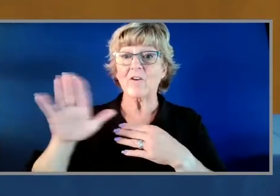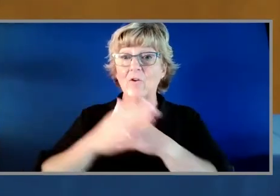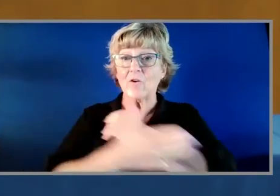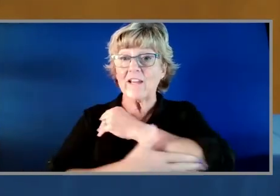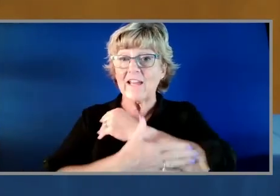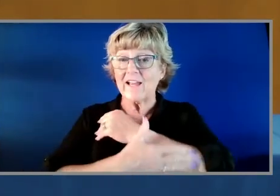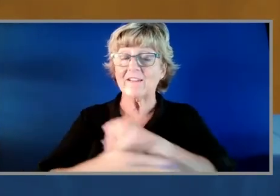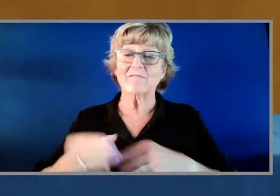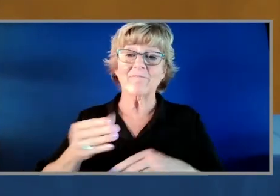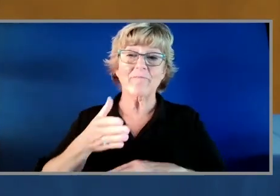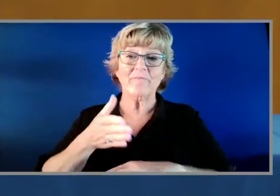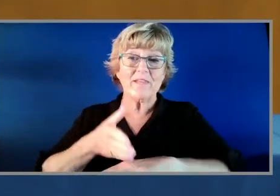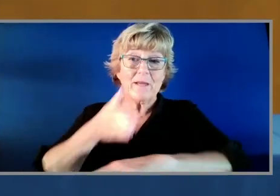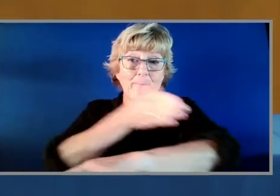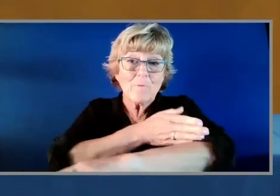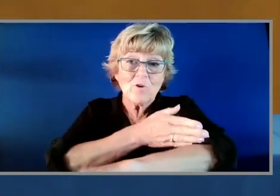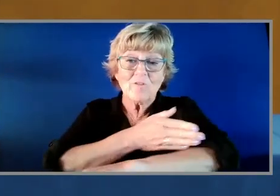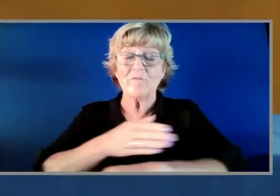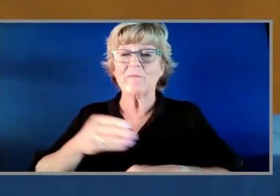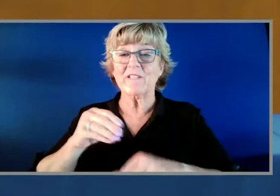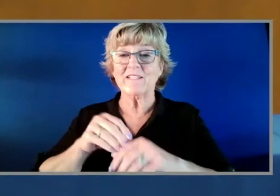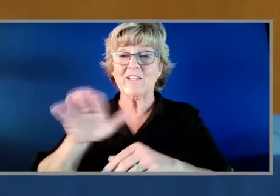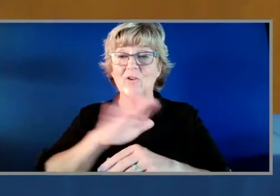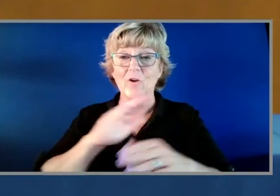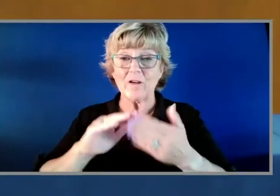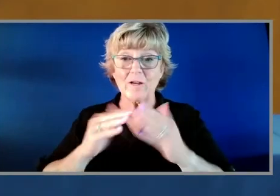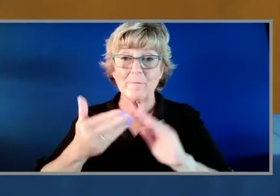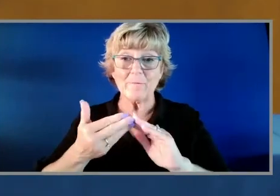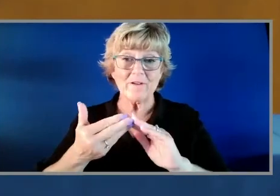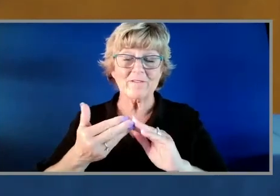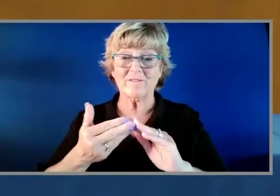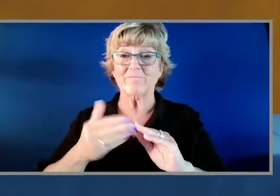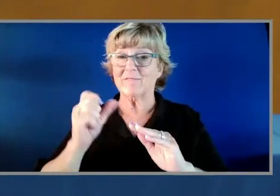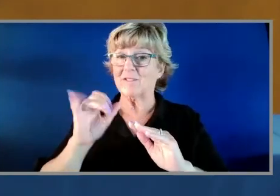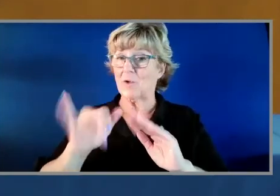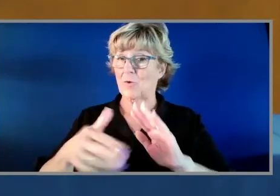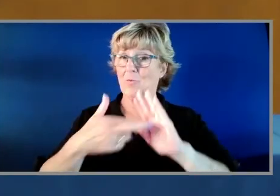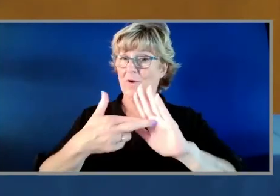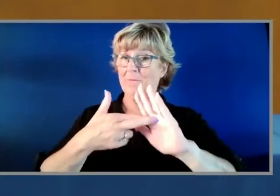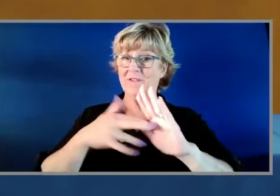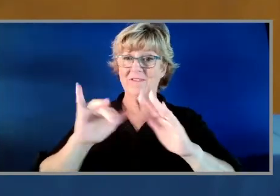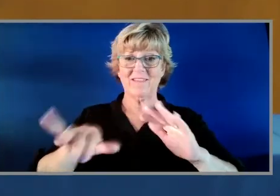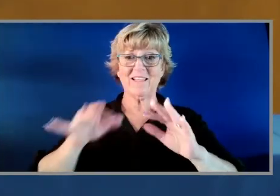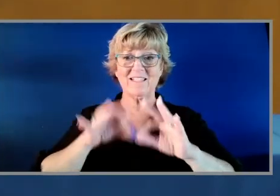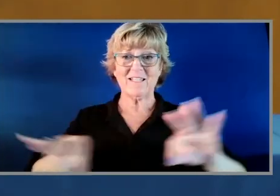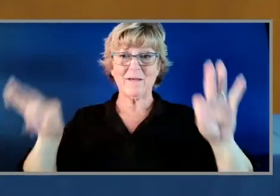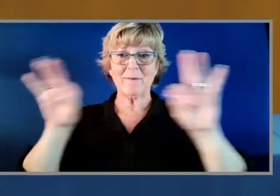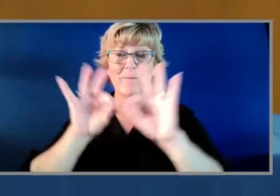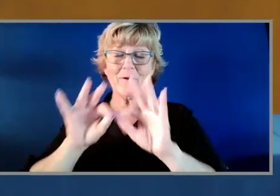Studio: decisions to relate to planning to you know improvements in your community and in a variety of things and